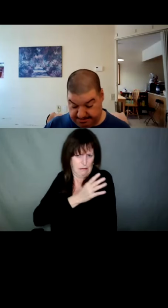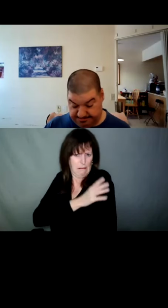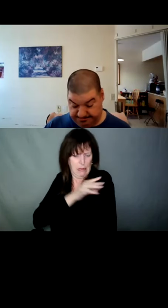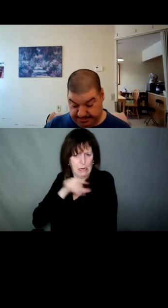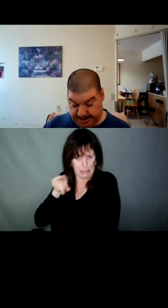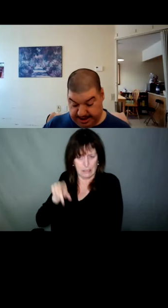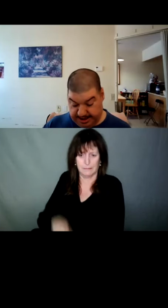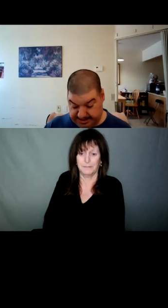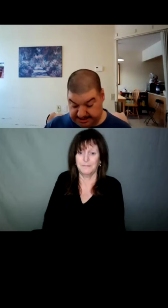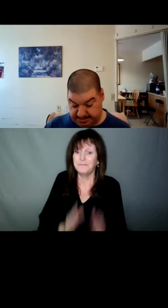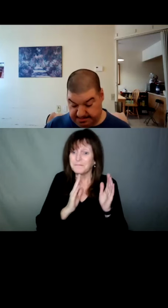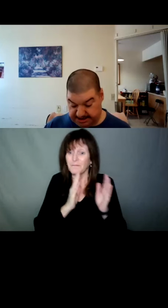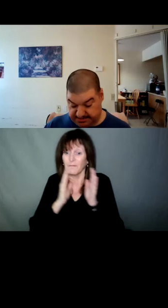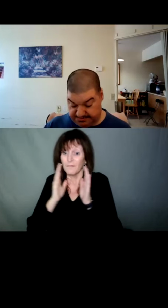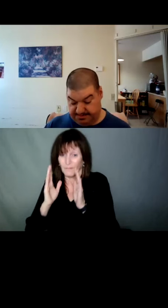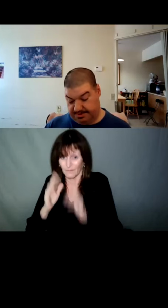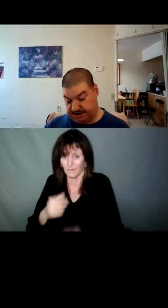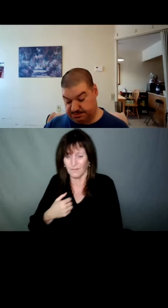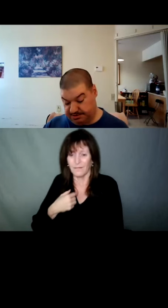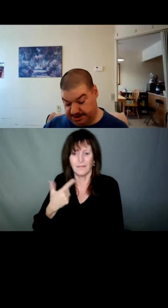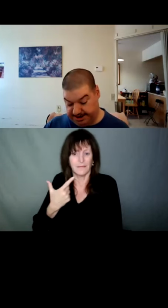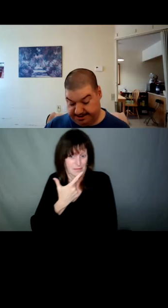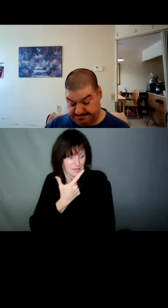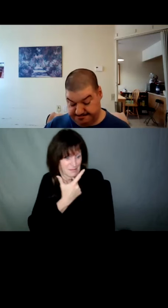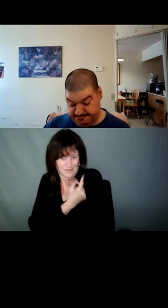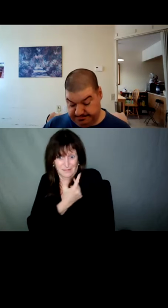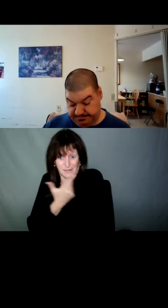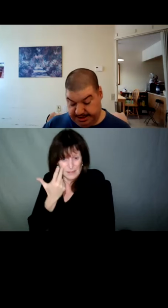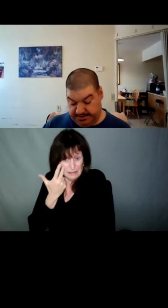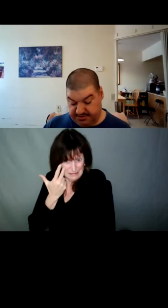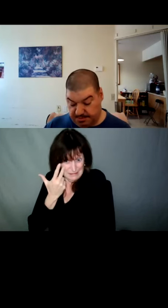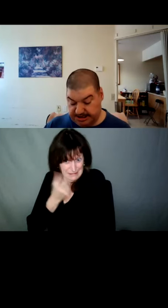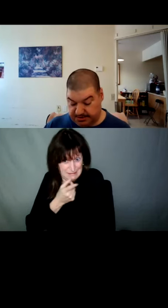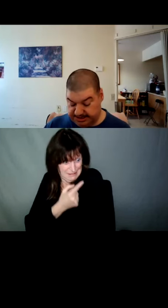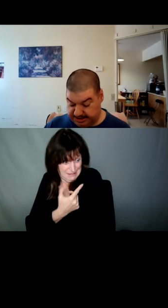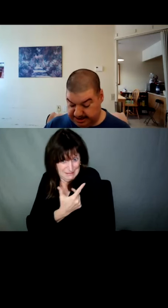that says Mike's hospital vaccine clinic. The second picture is of a doctor gave me the Covid vaccine in my left